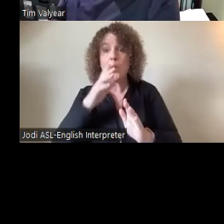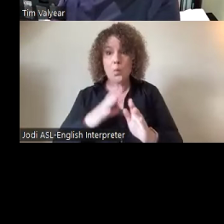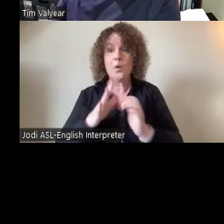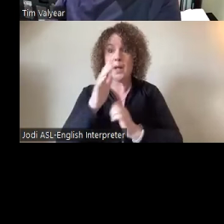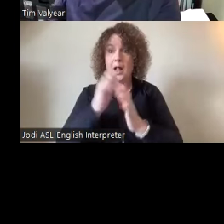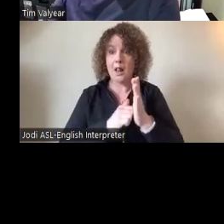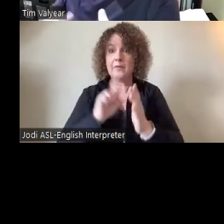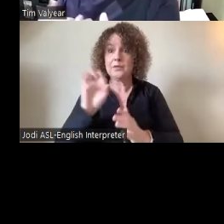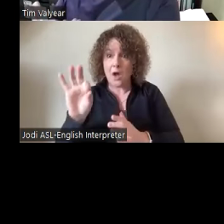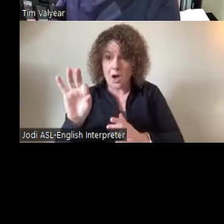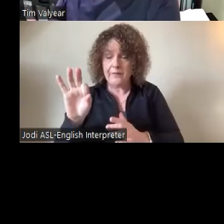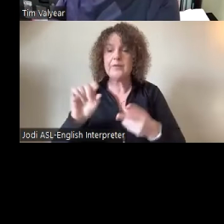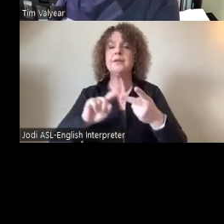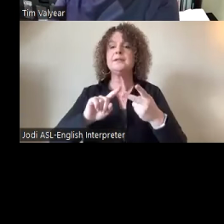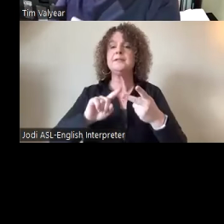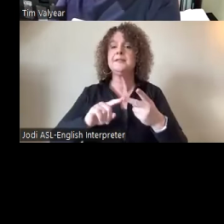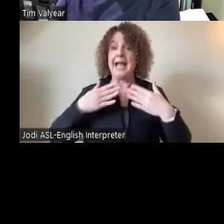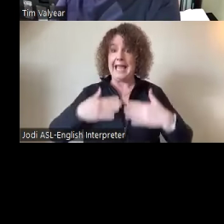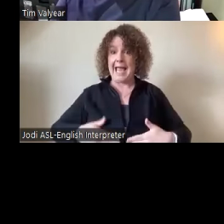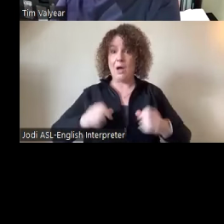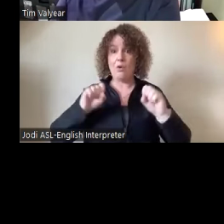that actually after every single piece of the PPE, you